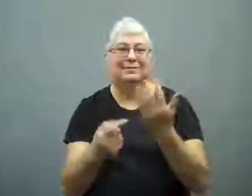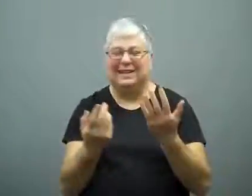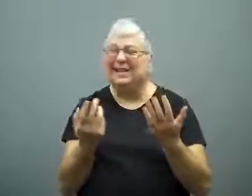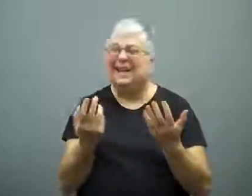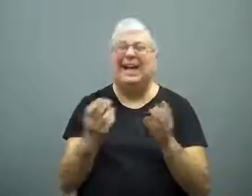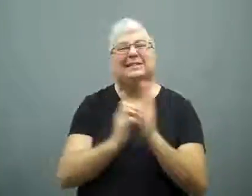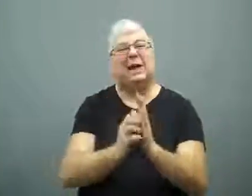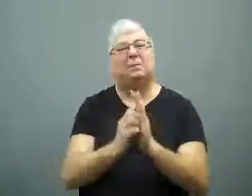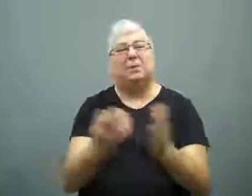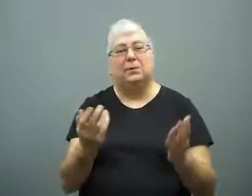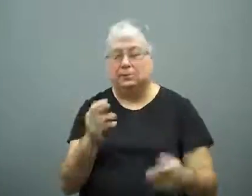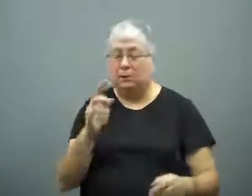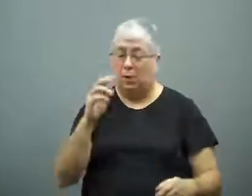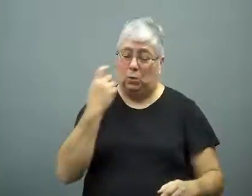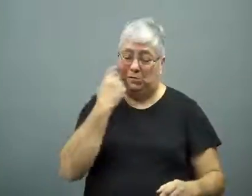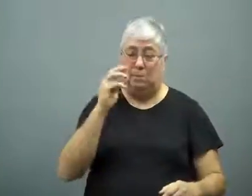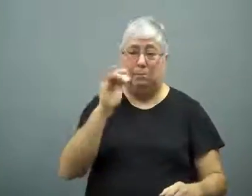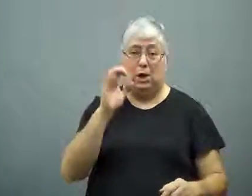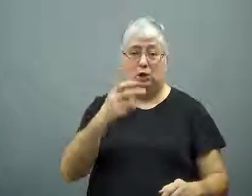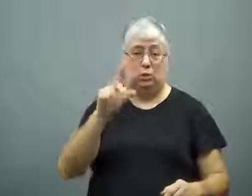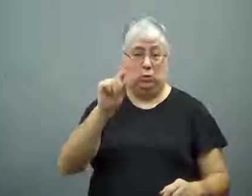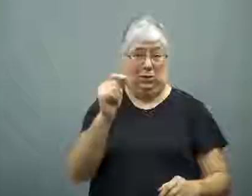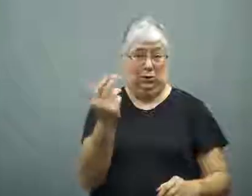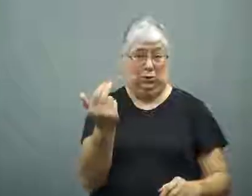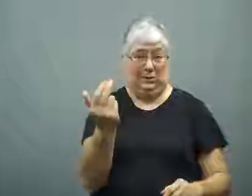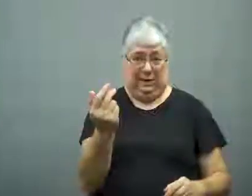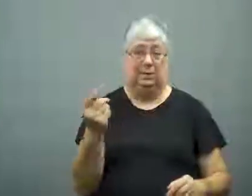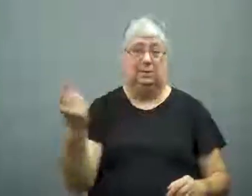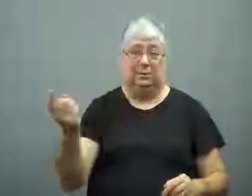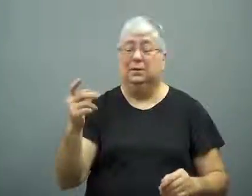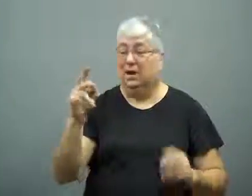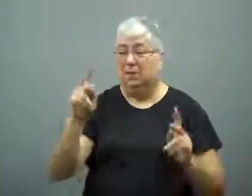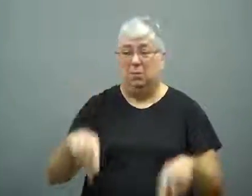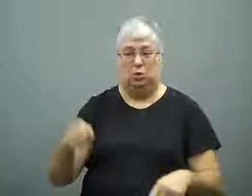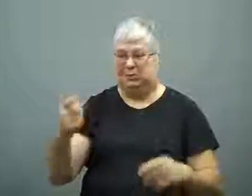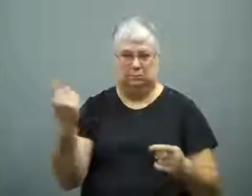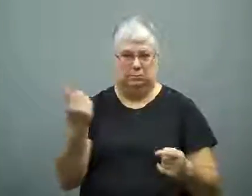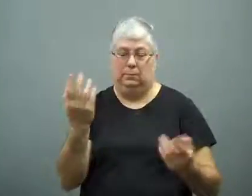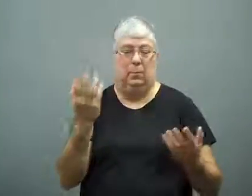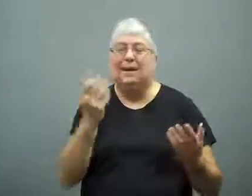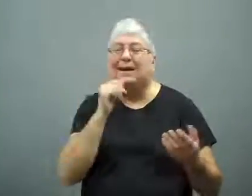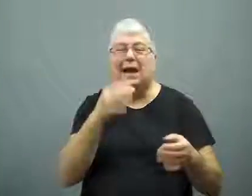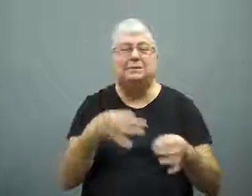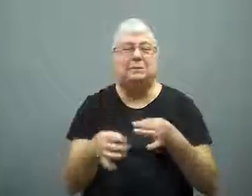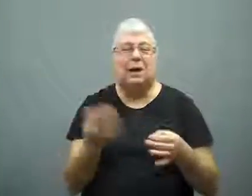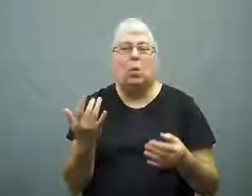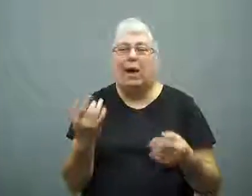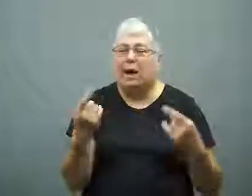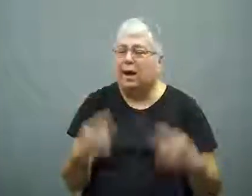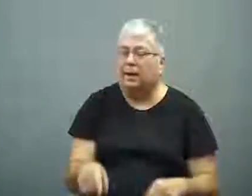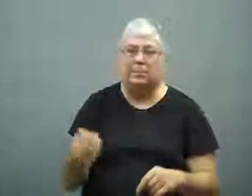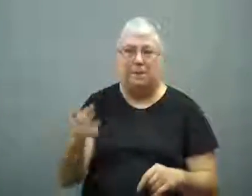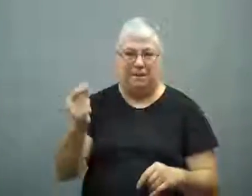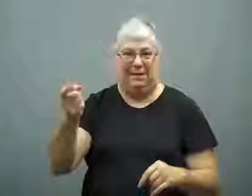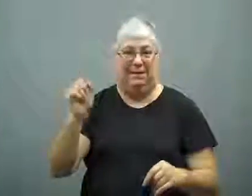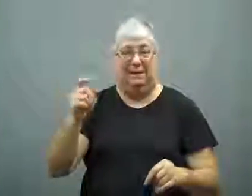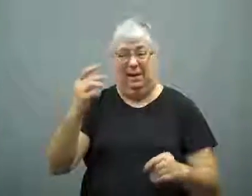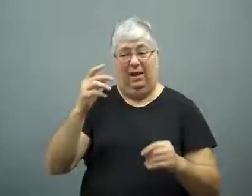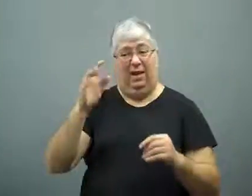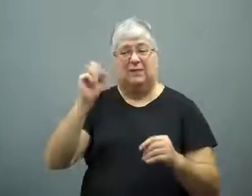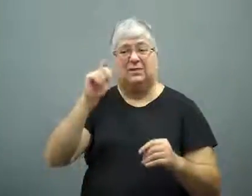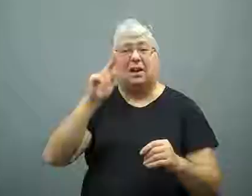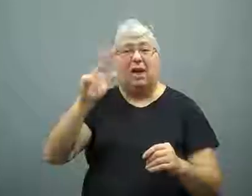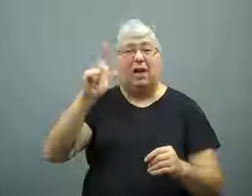For example, in March of 2013, not a lot of detail was given about this person,